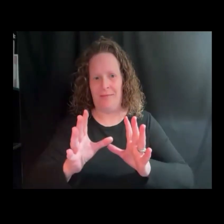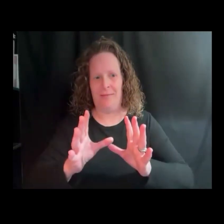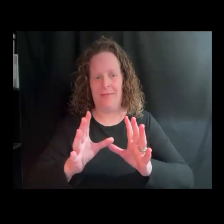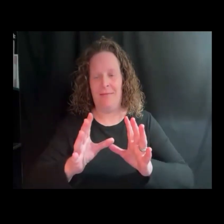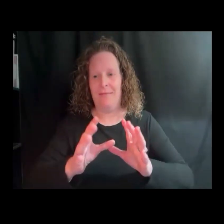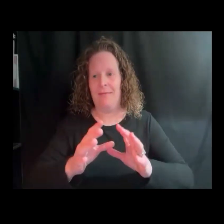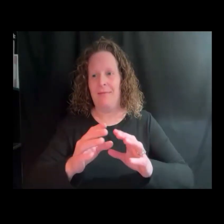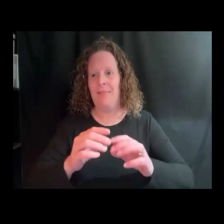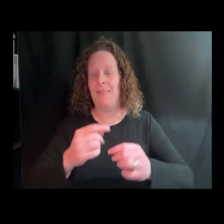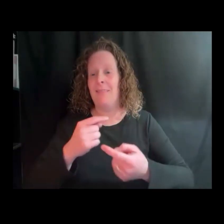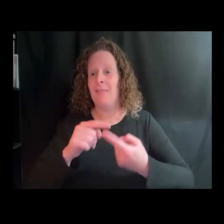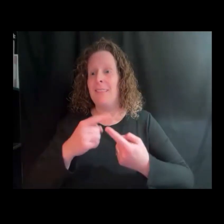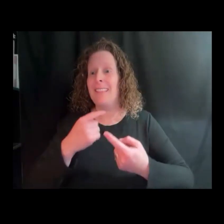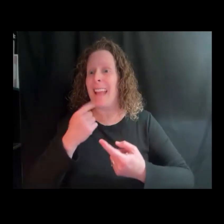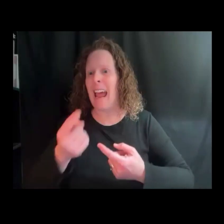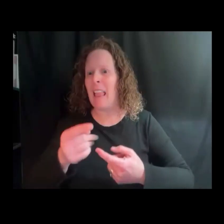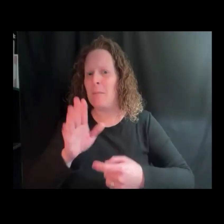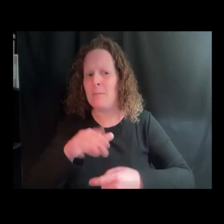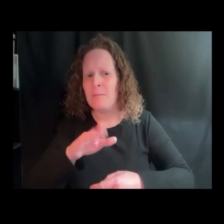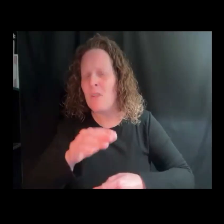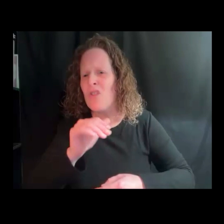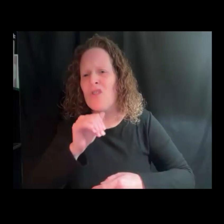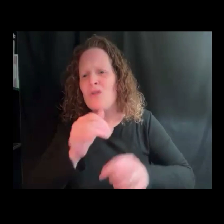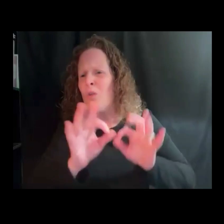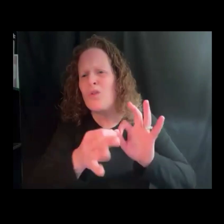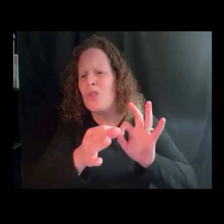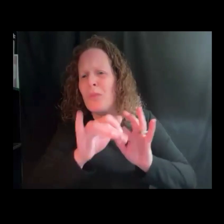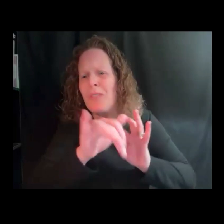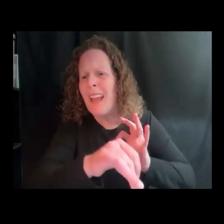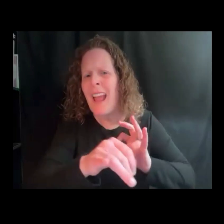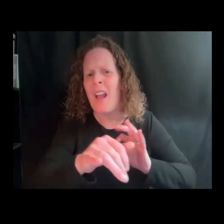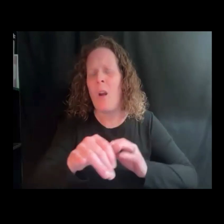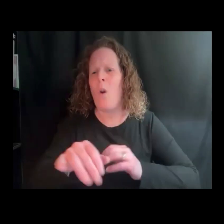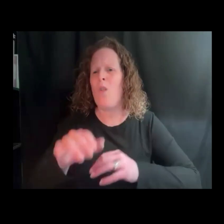What you should not do with an educational interpreter